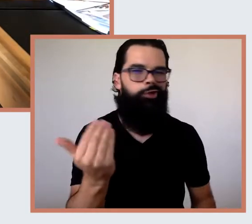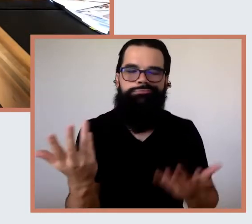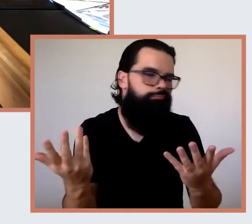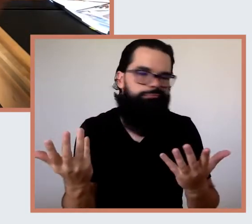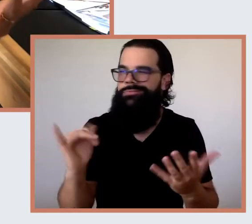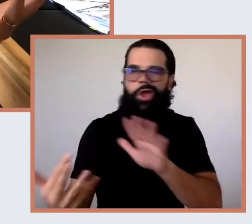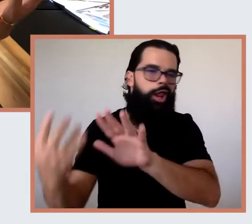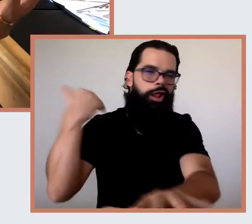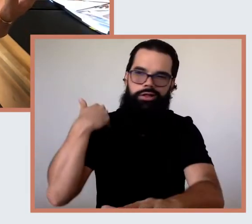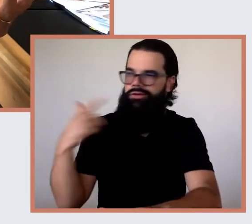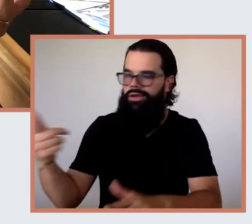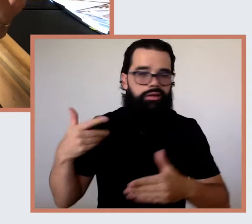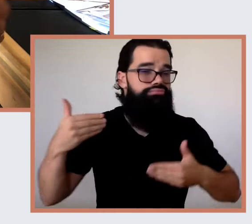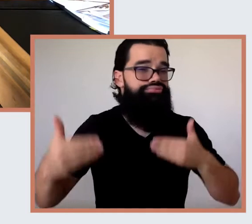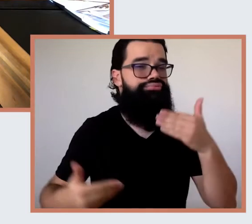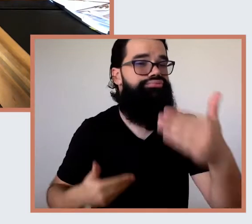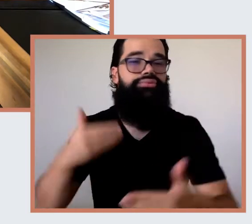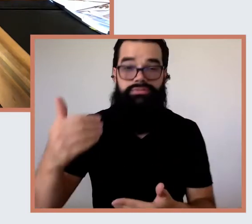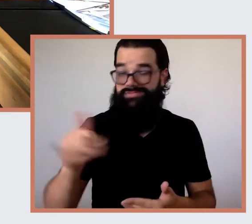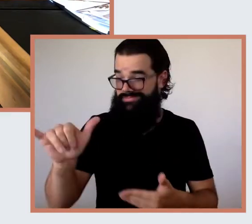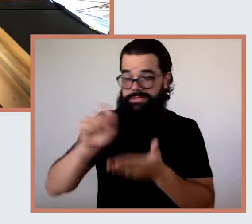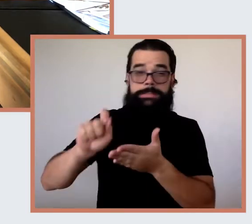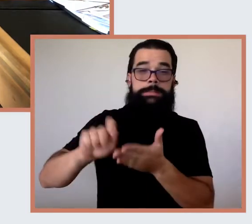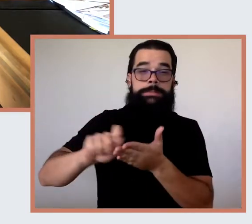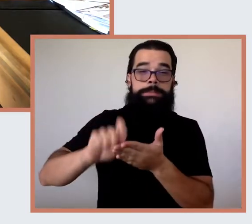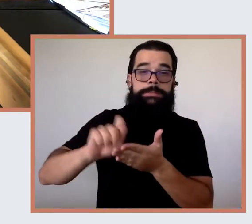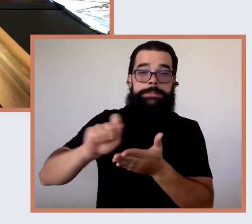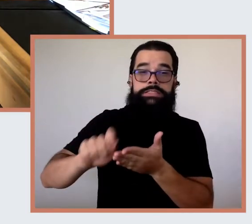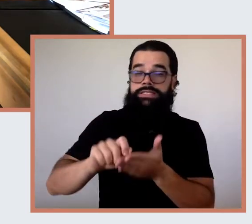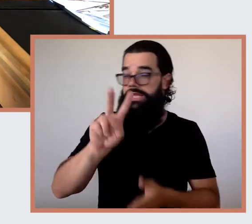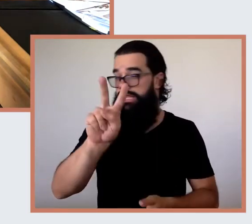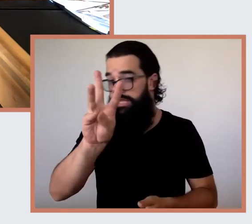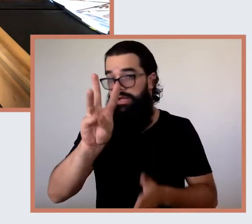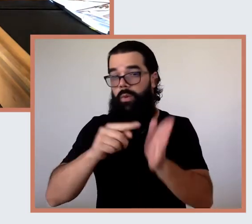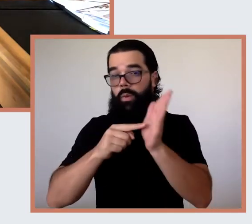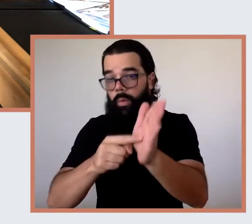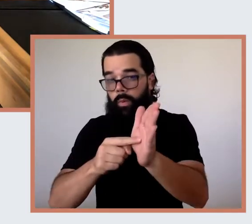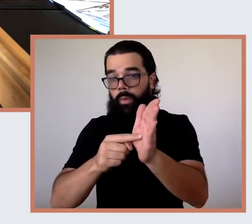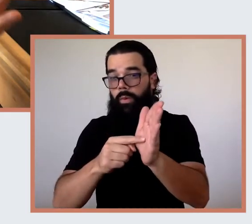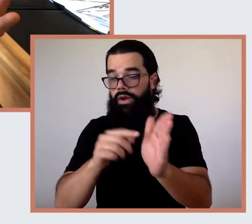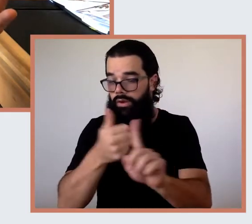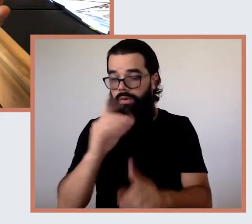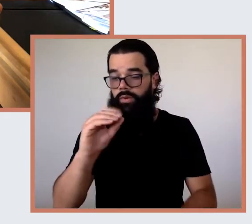but that got us into the writing world. And we spent four years there. We wrote 26 episodes of "Doogie Howser,"